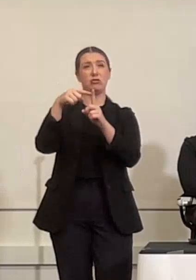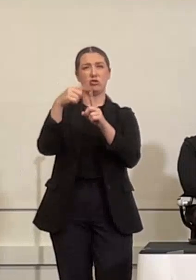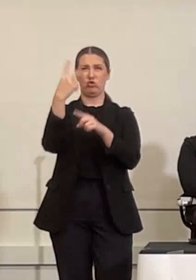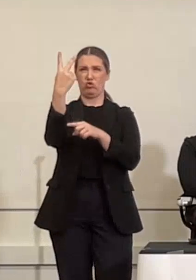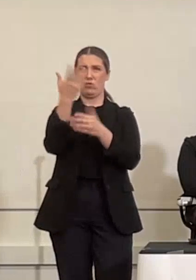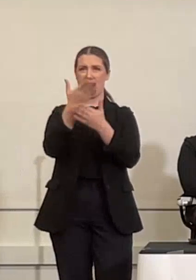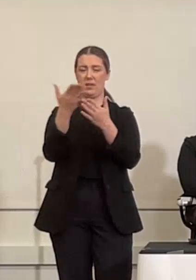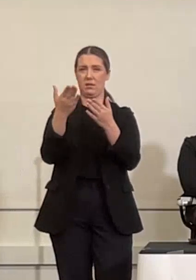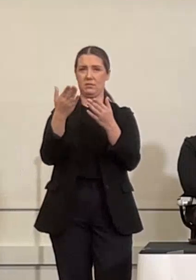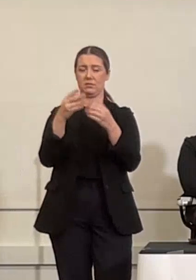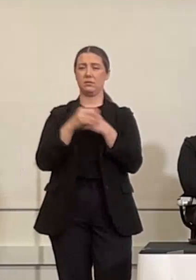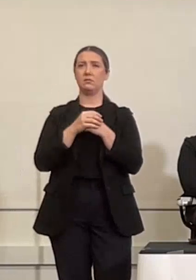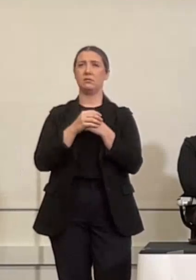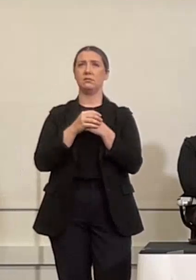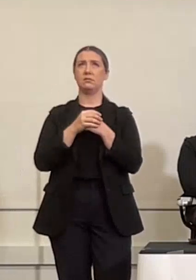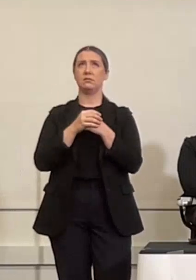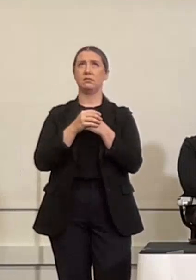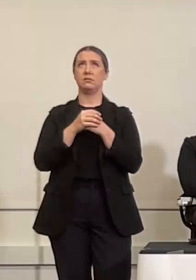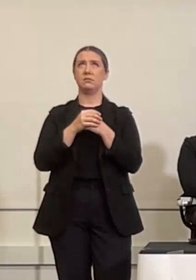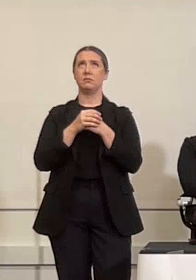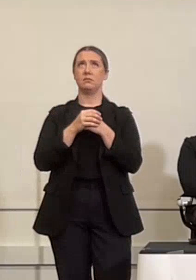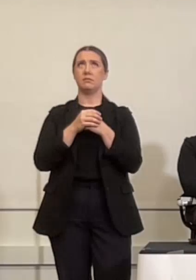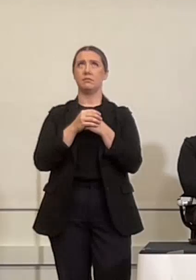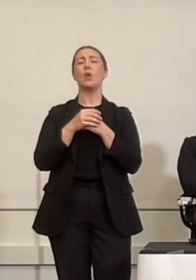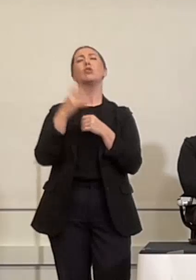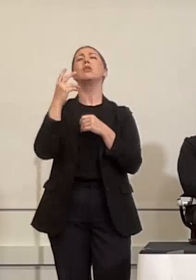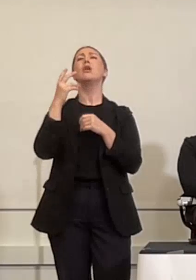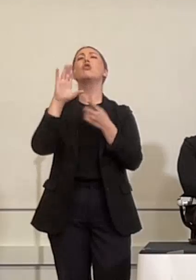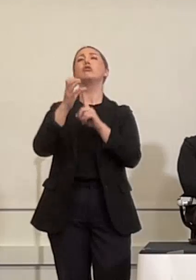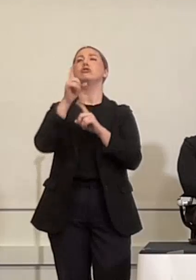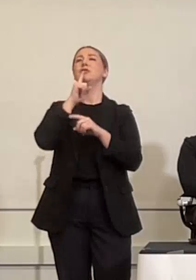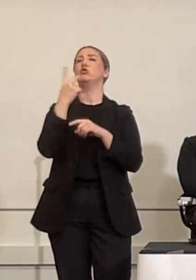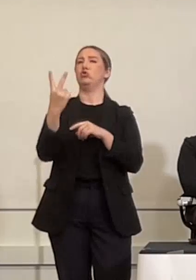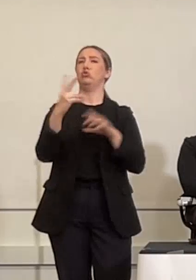made-up of two groups of people, people that feel safe that they